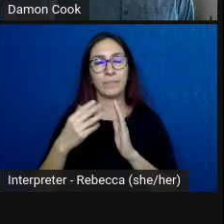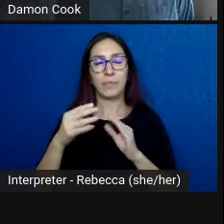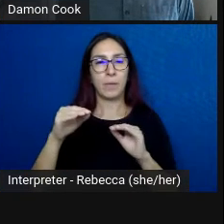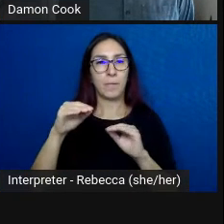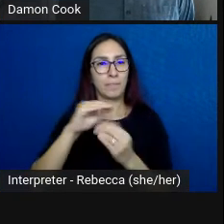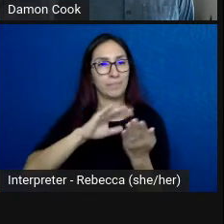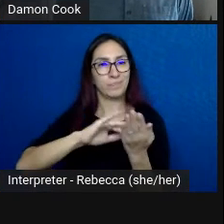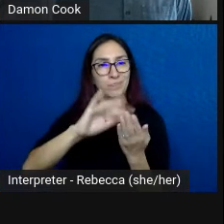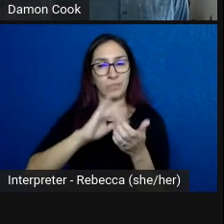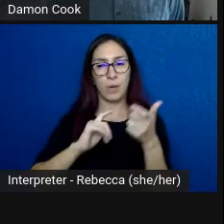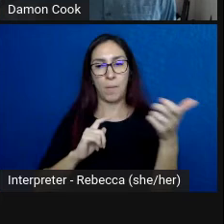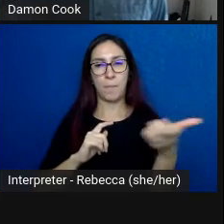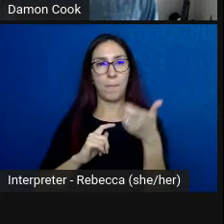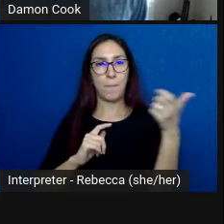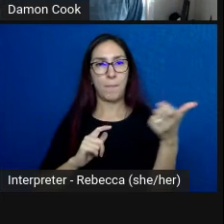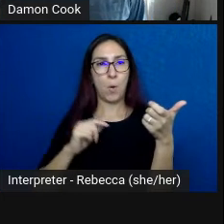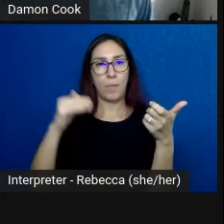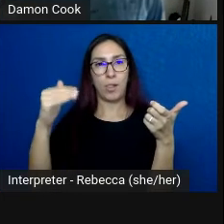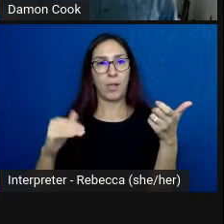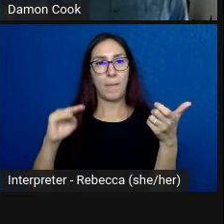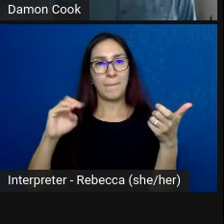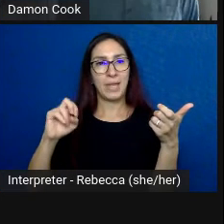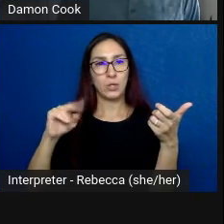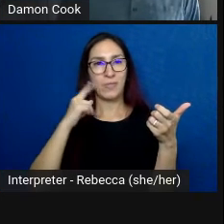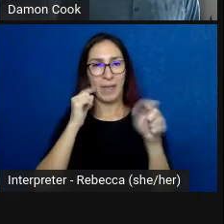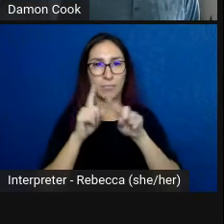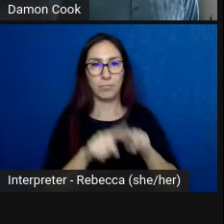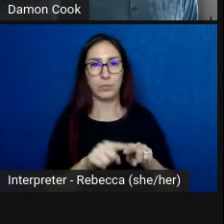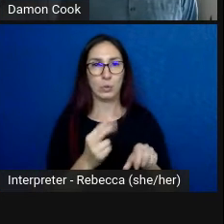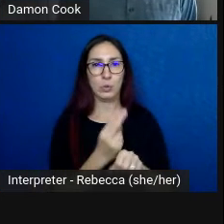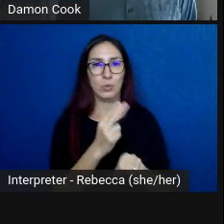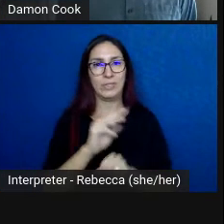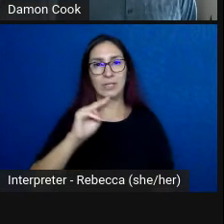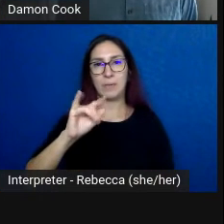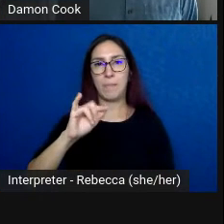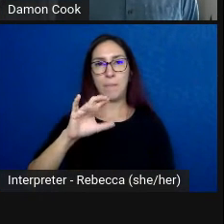which uses the Micromodal as I said.